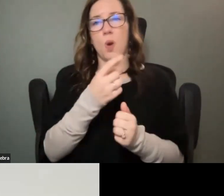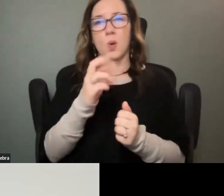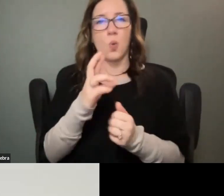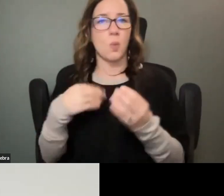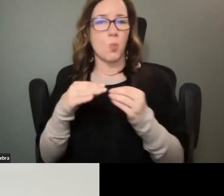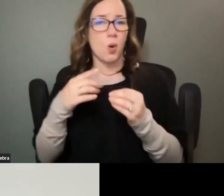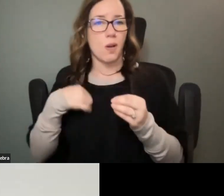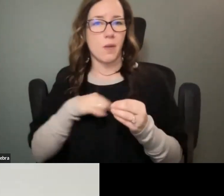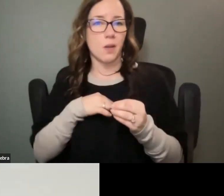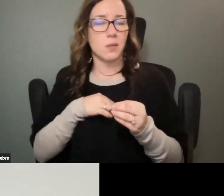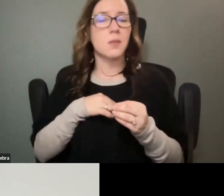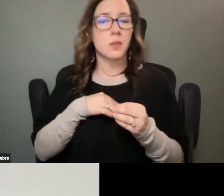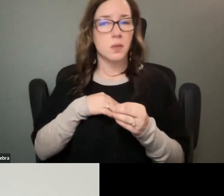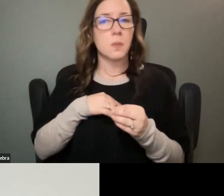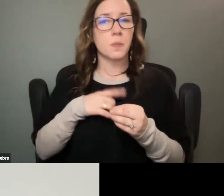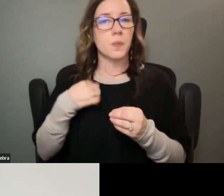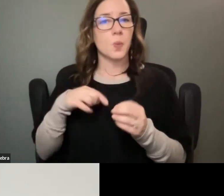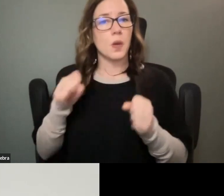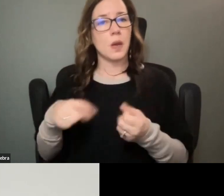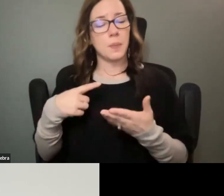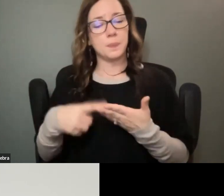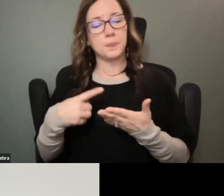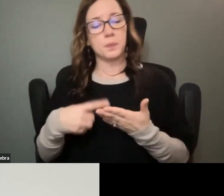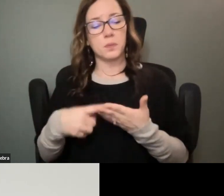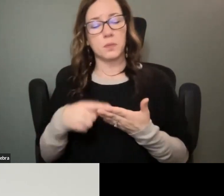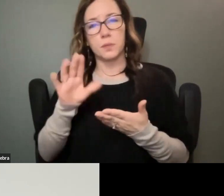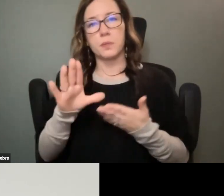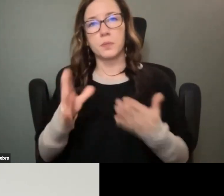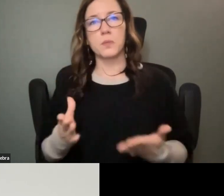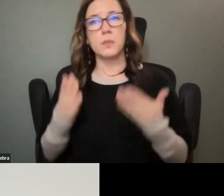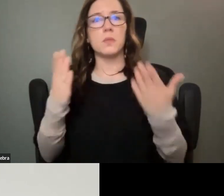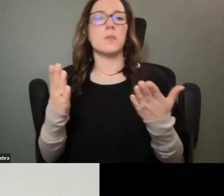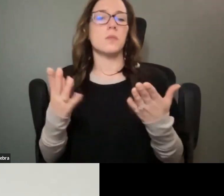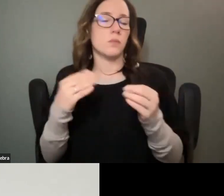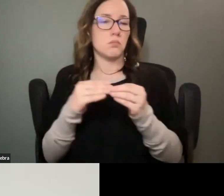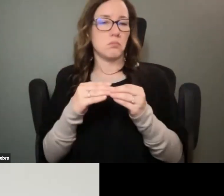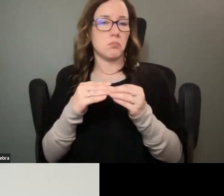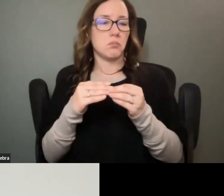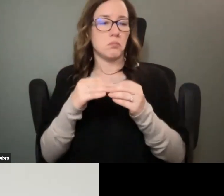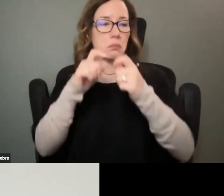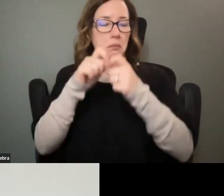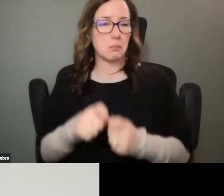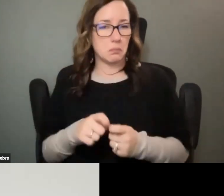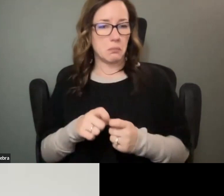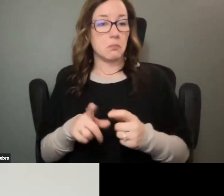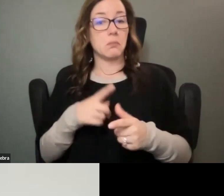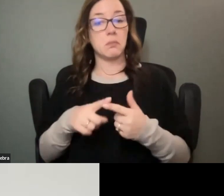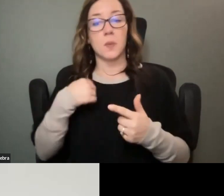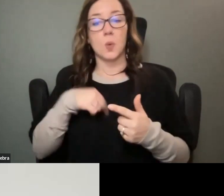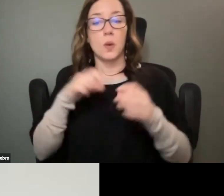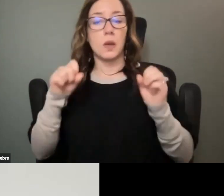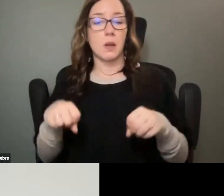and then we can discuss your proposal